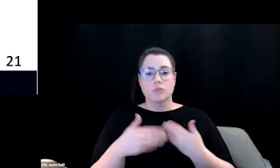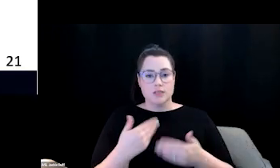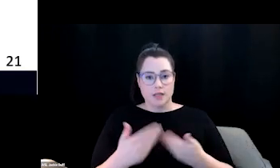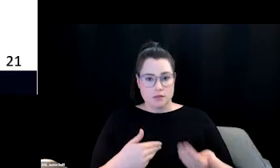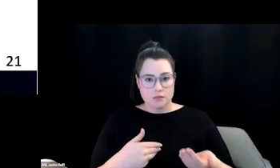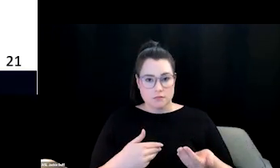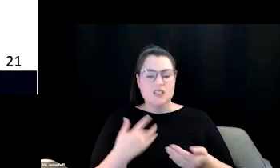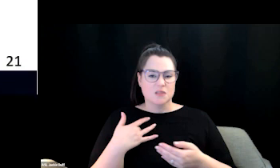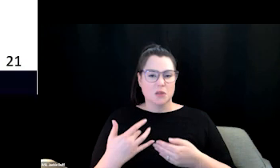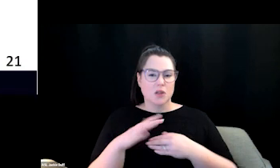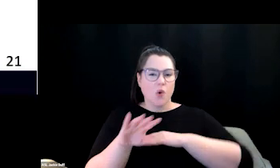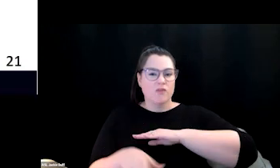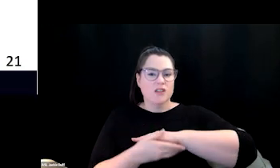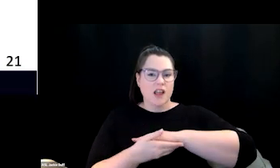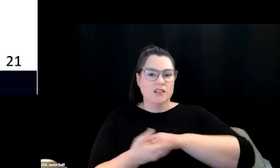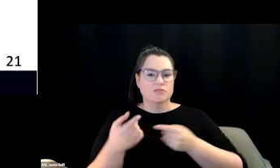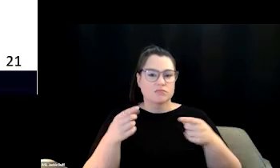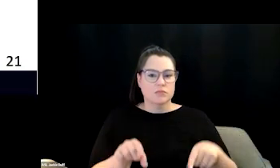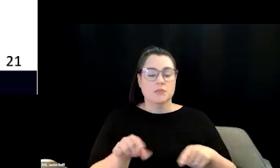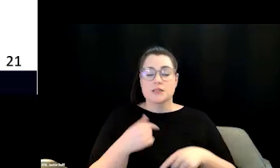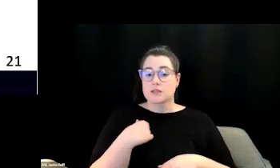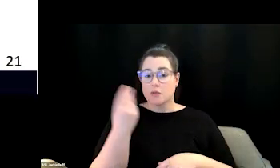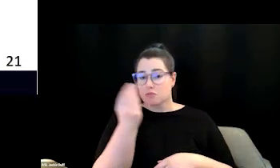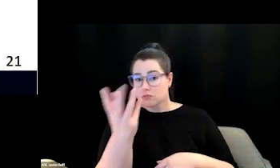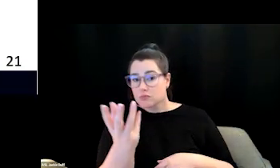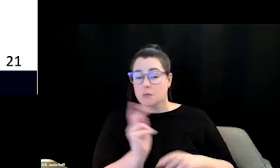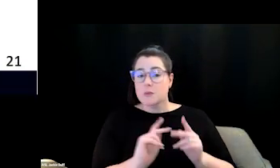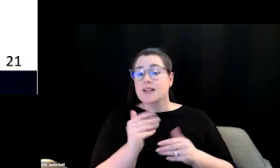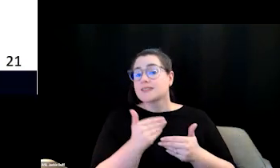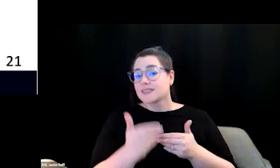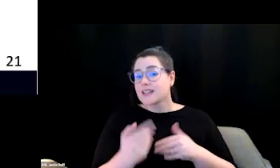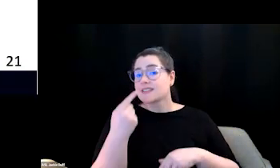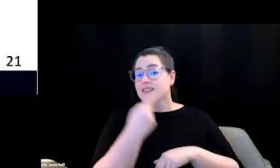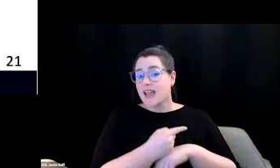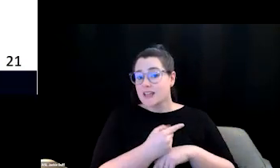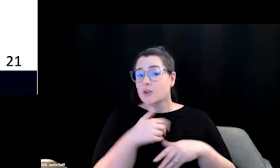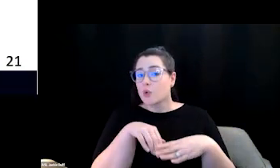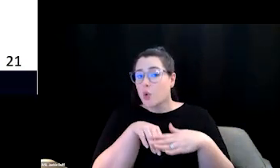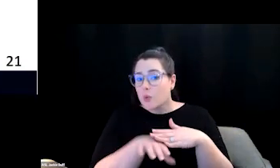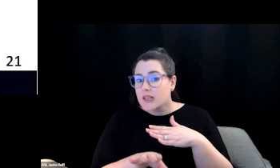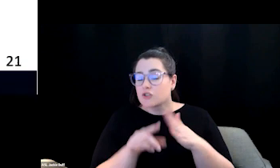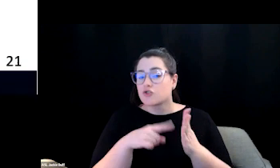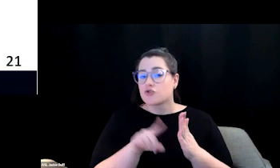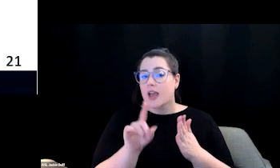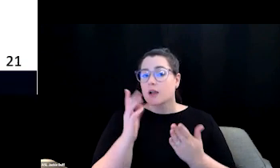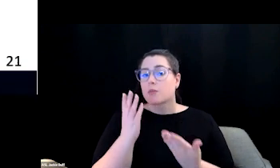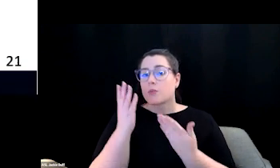So I find just telling people, hey, the next day, go to Proposal Status and make sure you can find your proposal there.